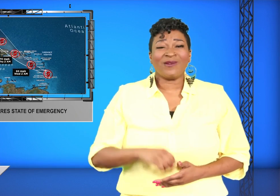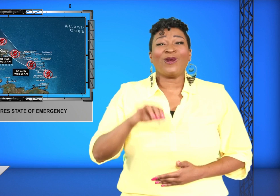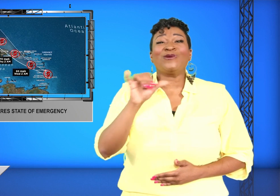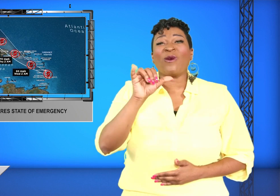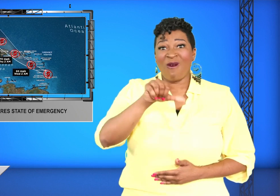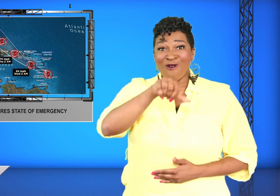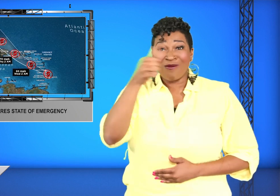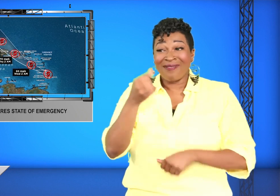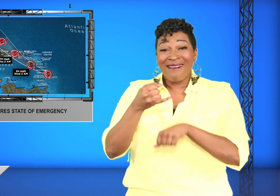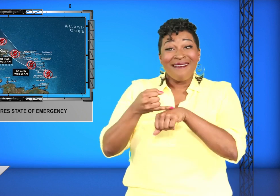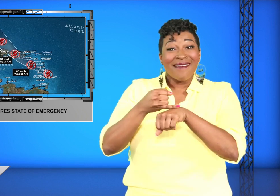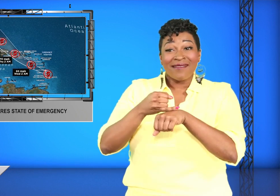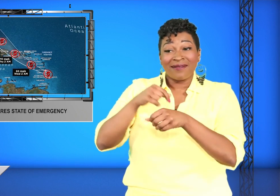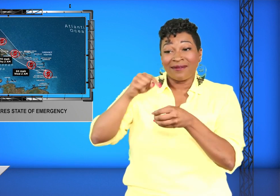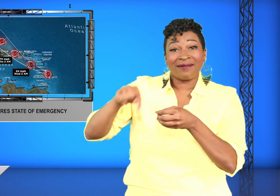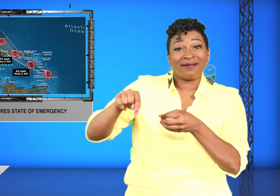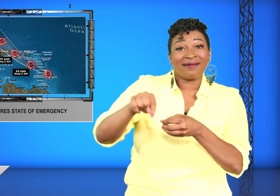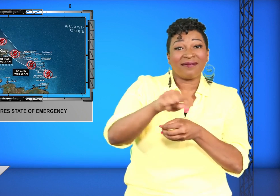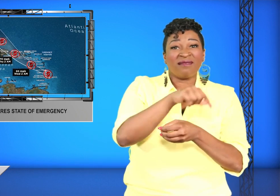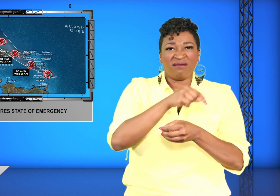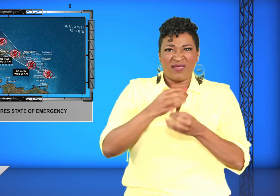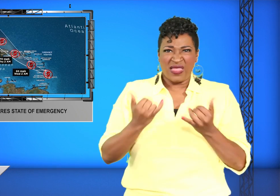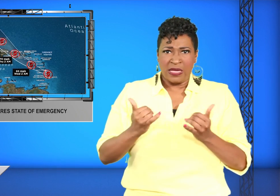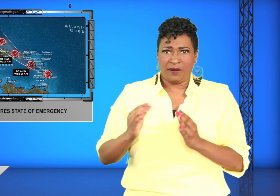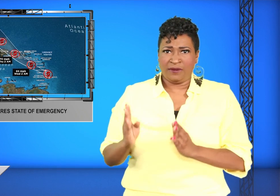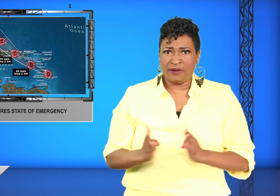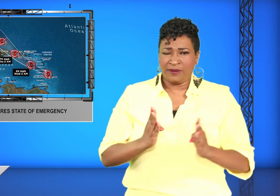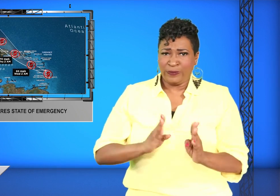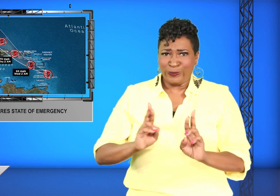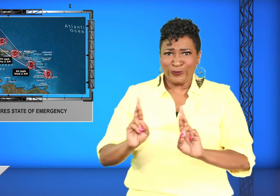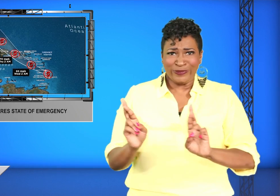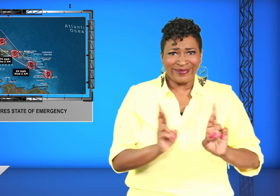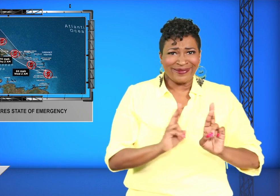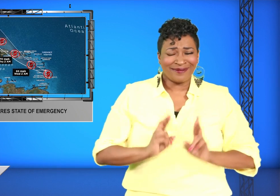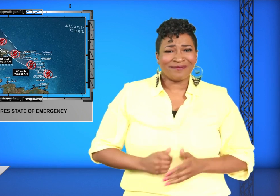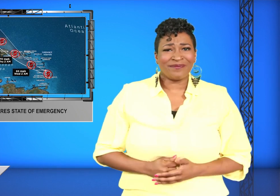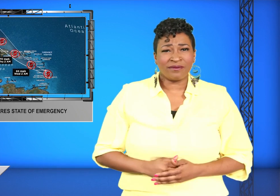Other parts of the Caribbean are also making preparations.